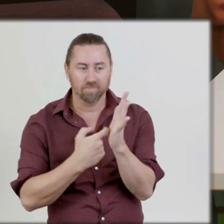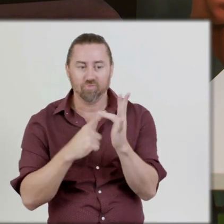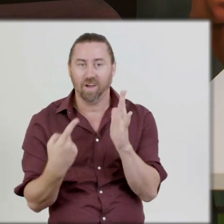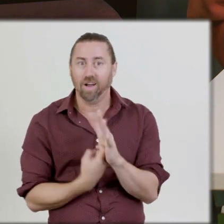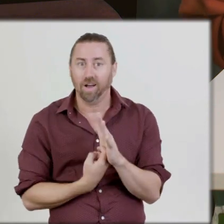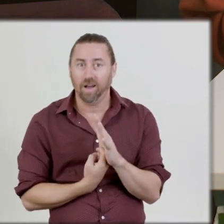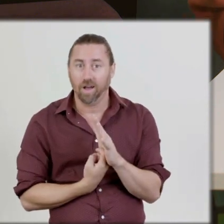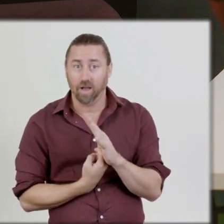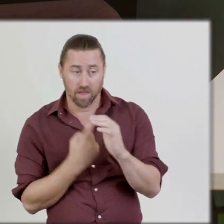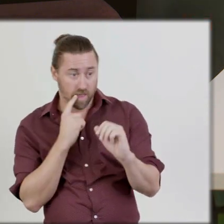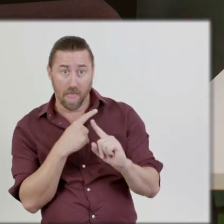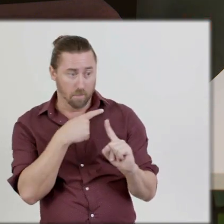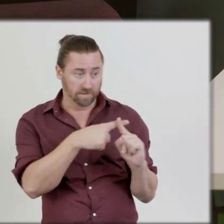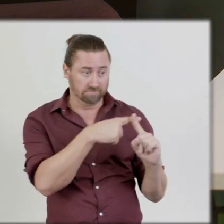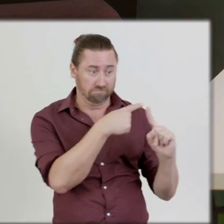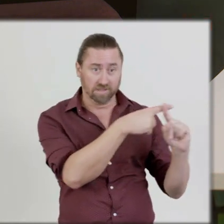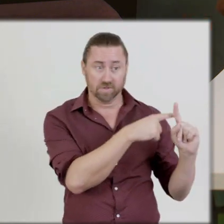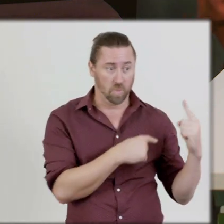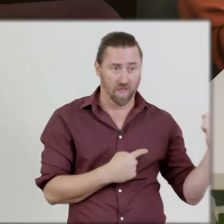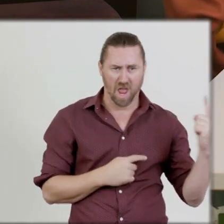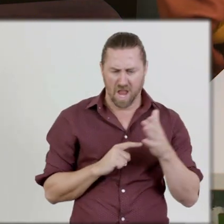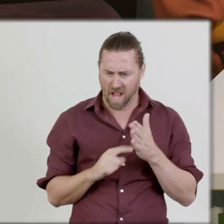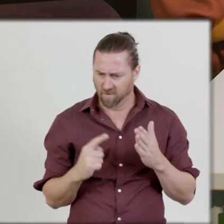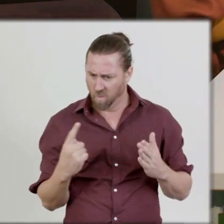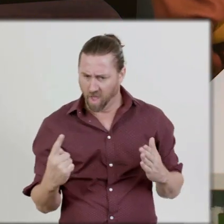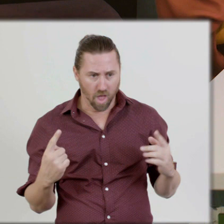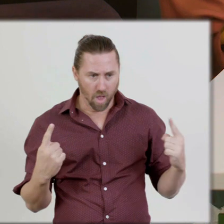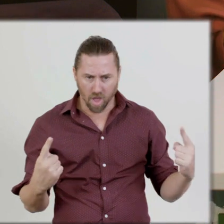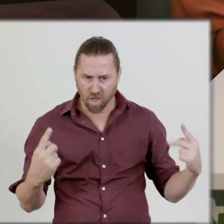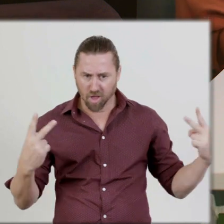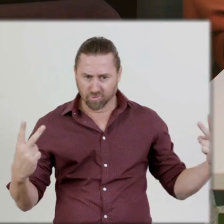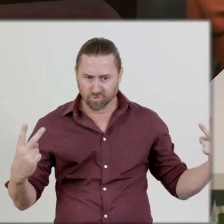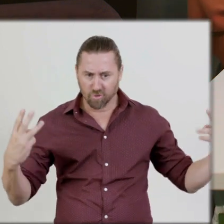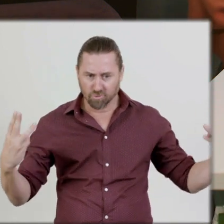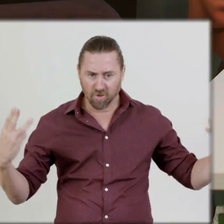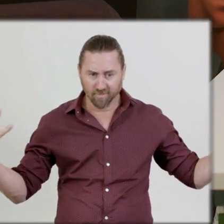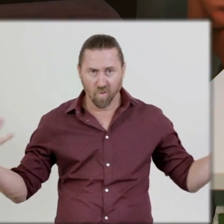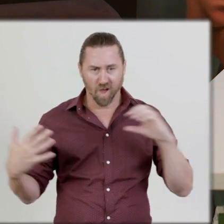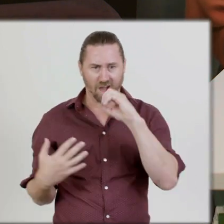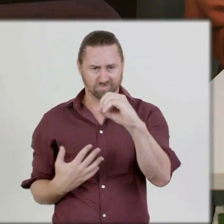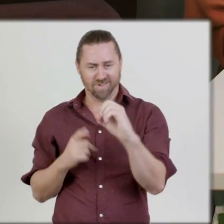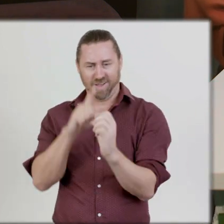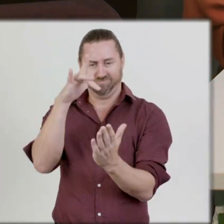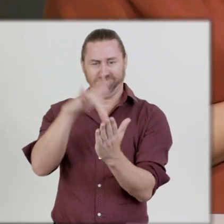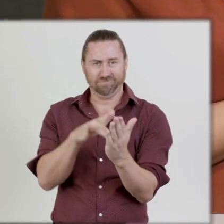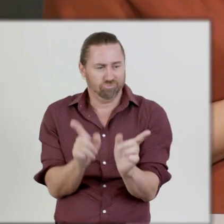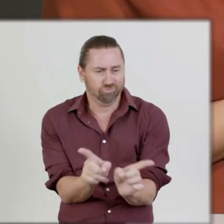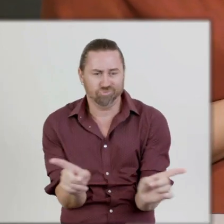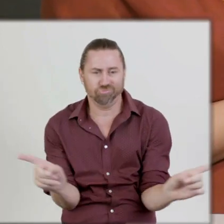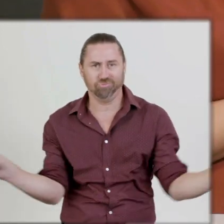Can you see how the positive numbers and the negative numbers are reflected, around zero?